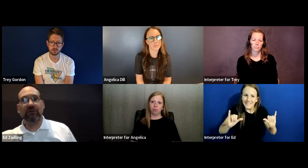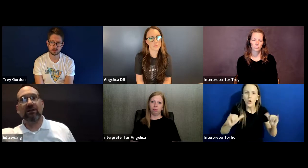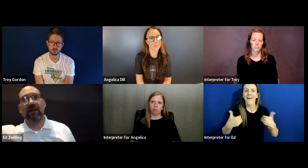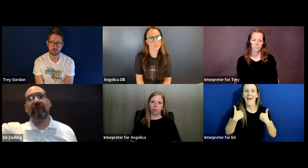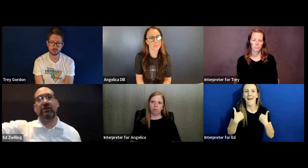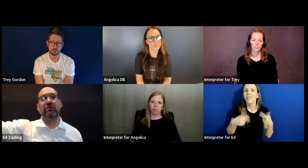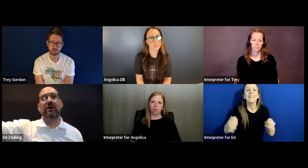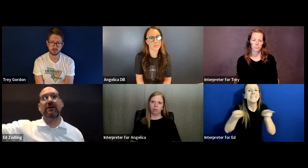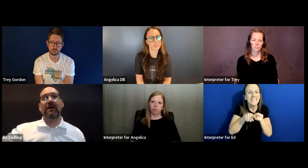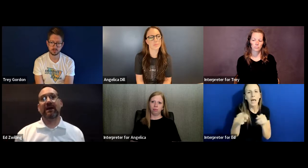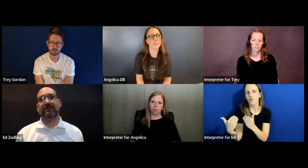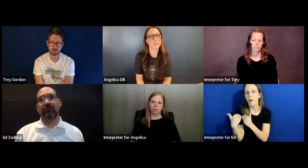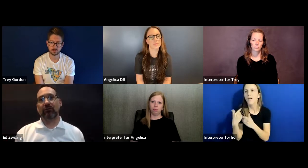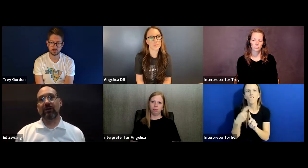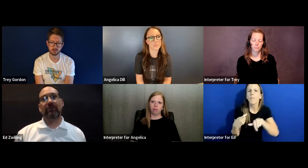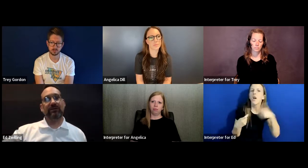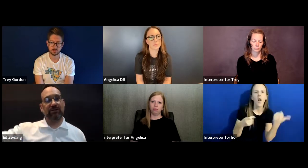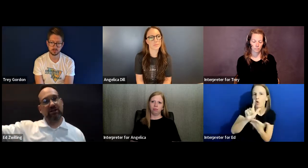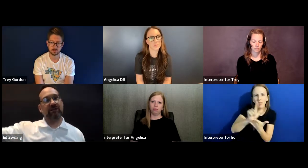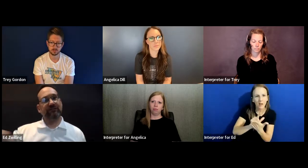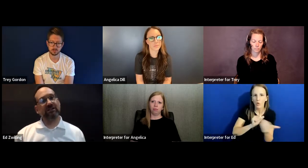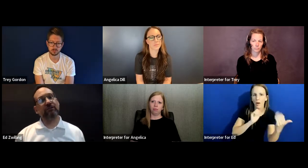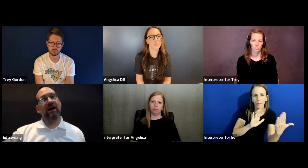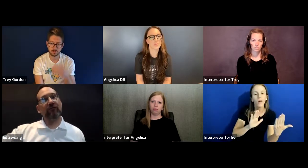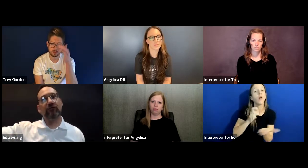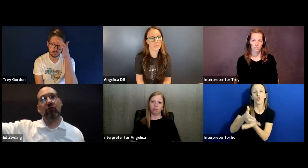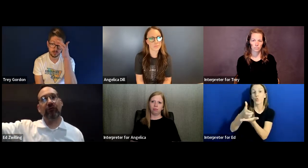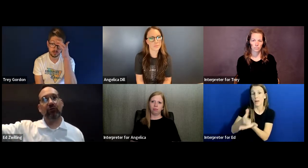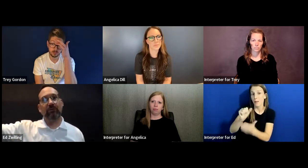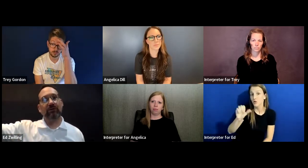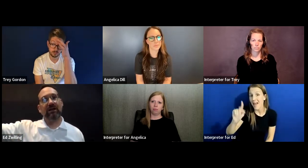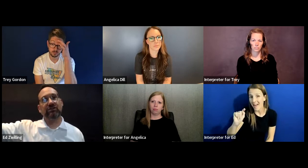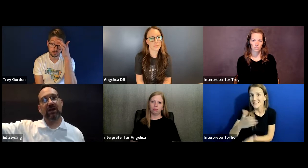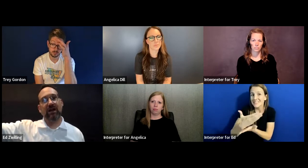legal avenue and that's the rehabilitation act section 504 of the rehabilitation act